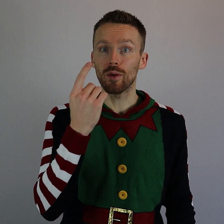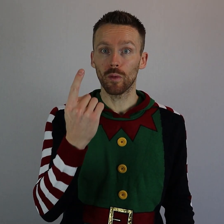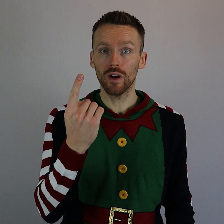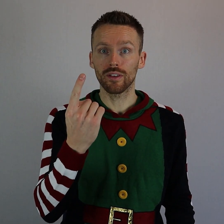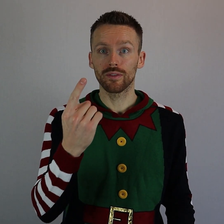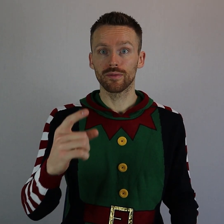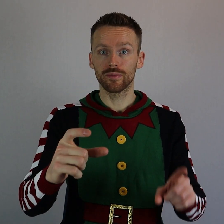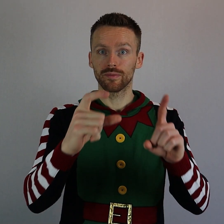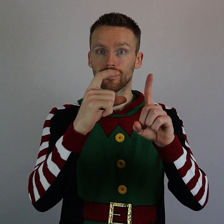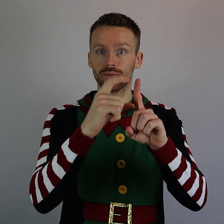number one